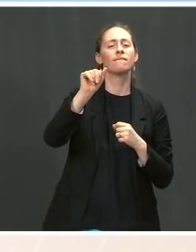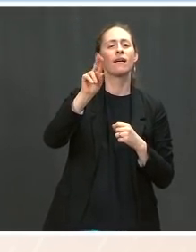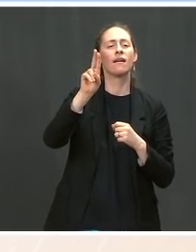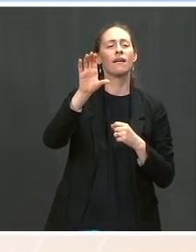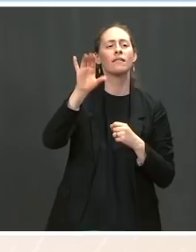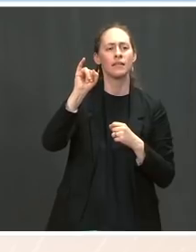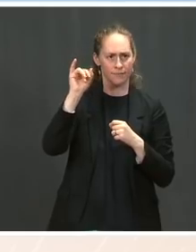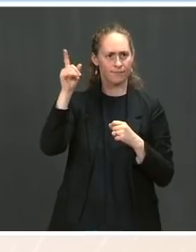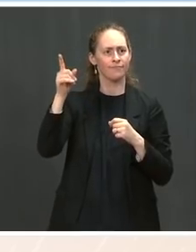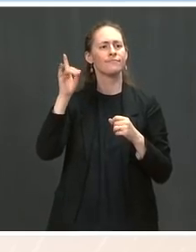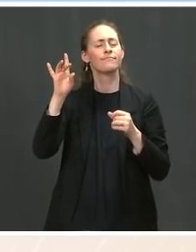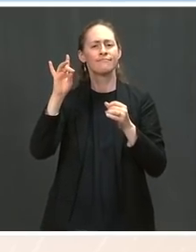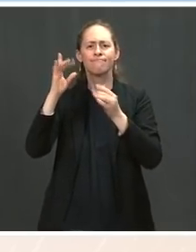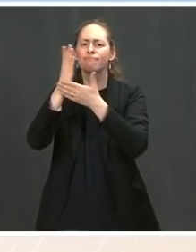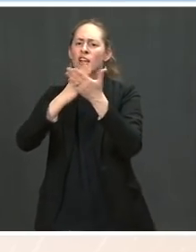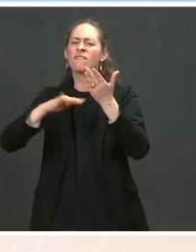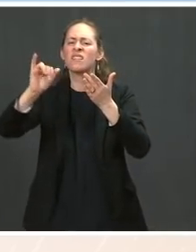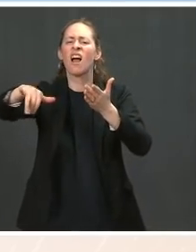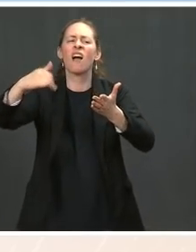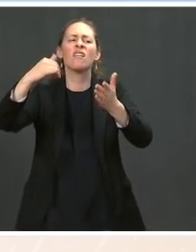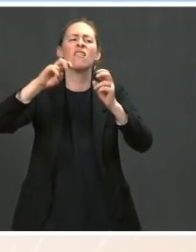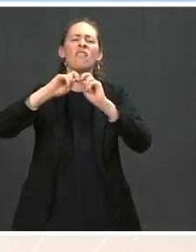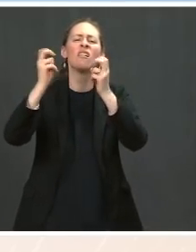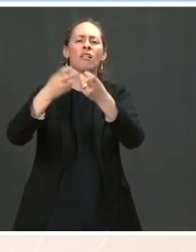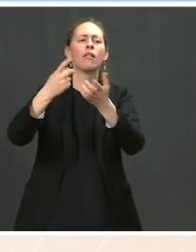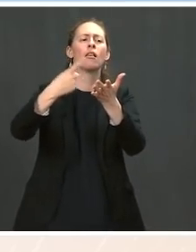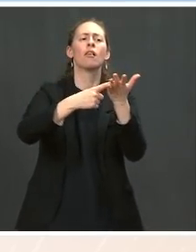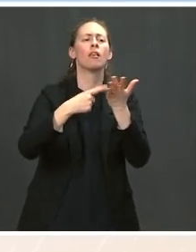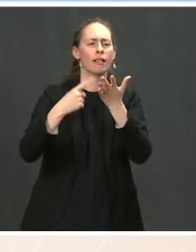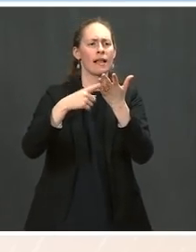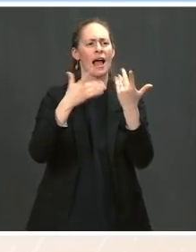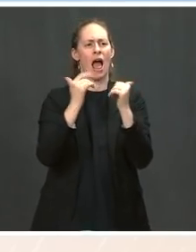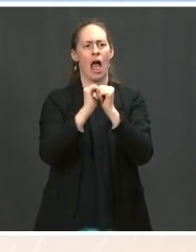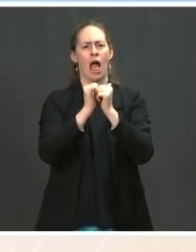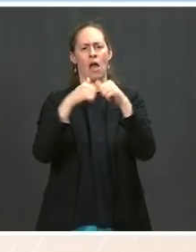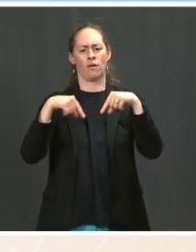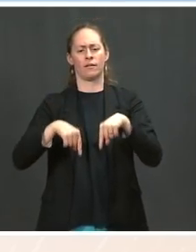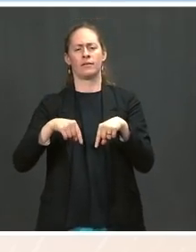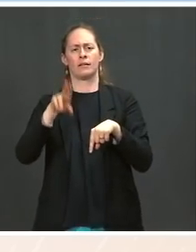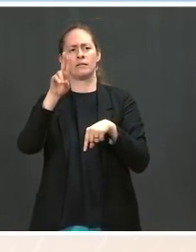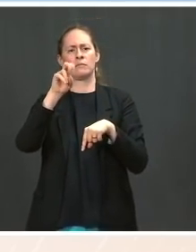to see other ways that the United States could be more helpful. So is the United States